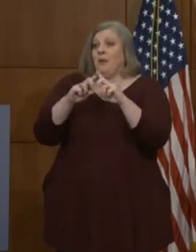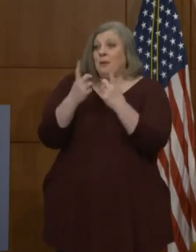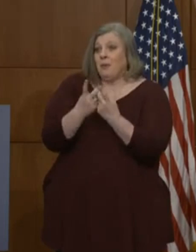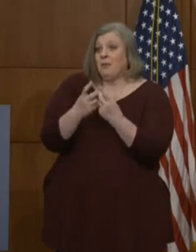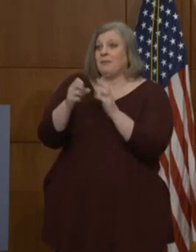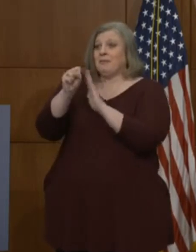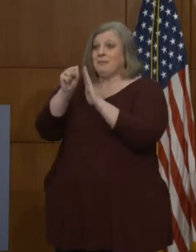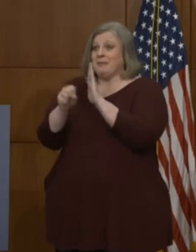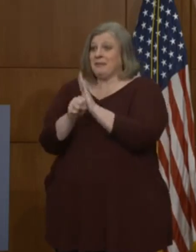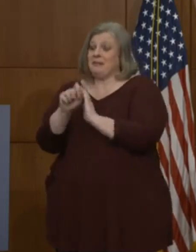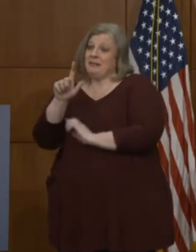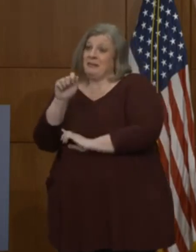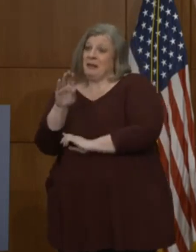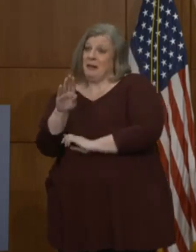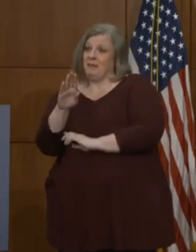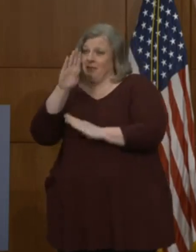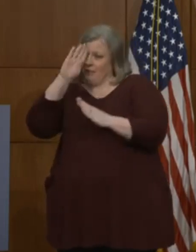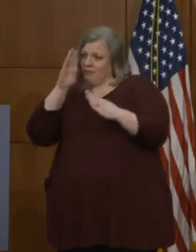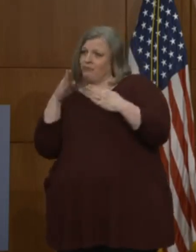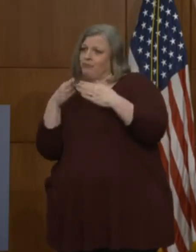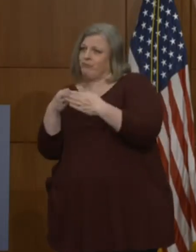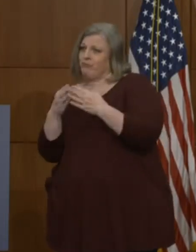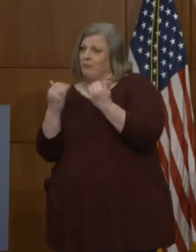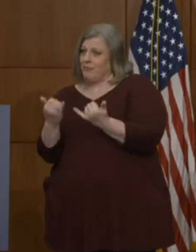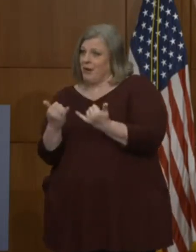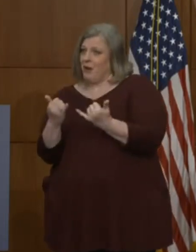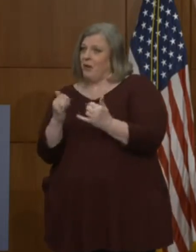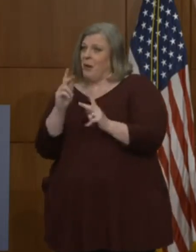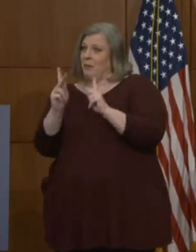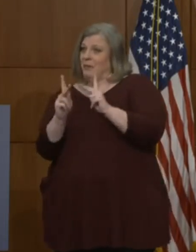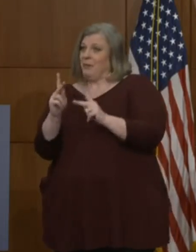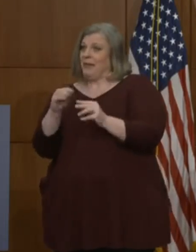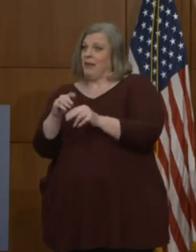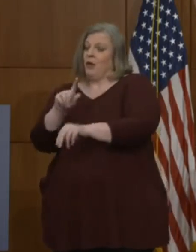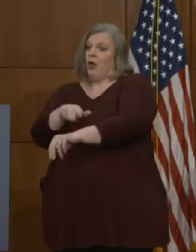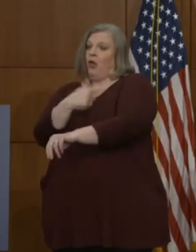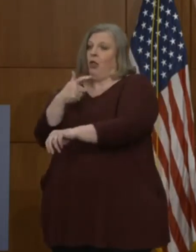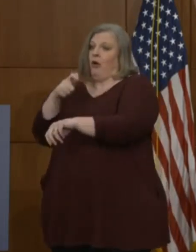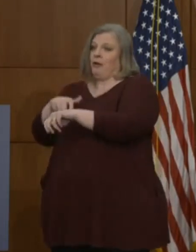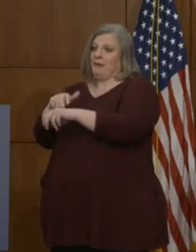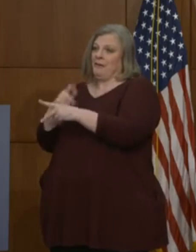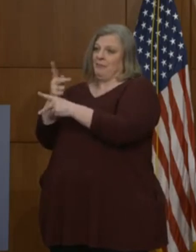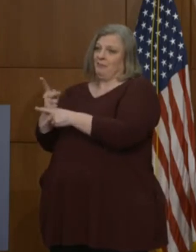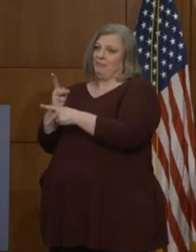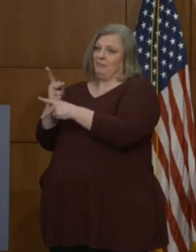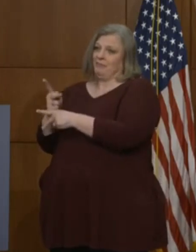INCLUDE AND THIS IS WORK FROM THE HEALTH DEPARTMENT TOGETHER THE HEALTH DEPARTMENT TOGETHER WITH THE STATE LAB FOCUS ON WITH THE STATE LAB FOCUS ON THOSE. WITHIN THE- THE LONGTERM